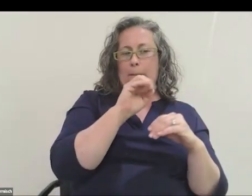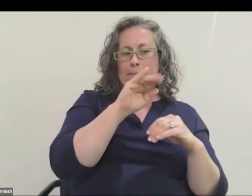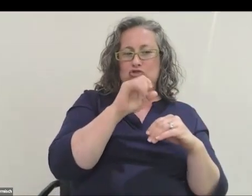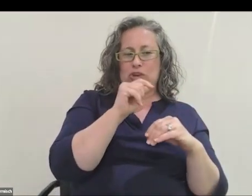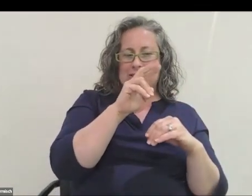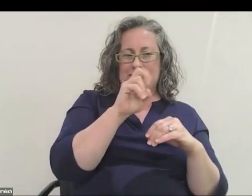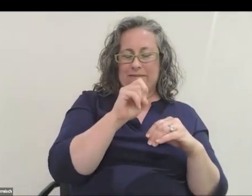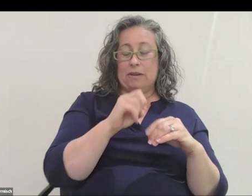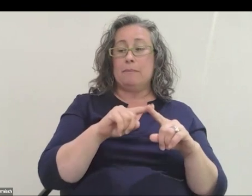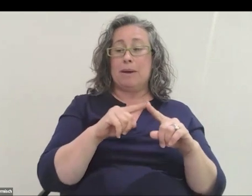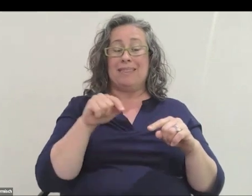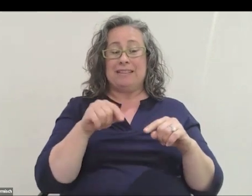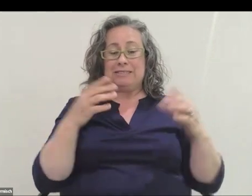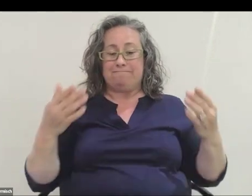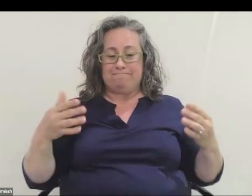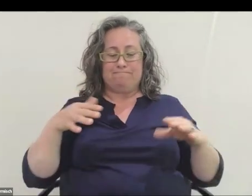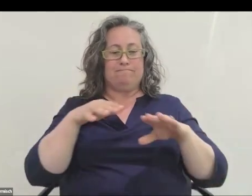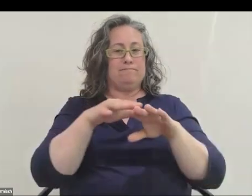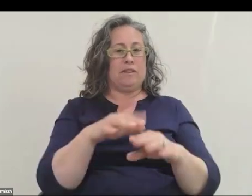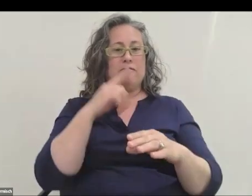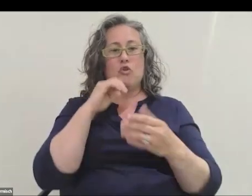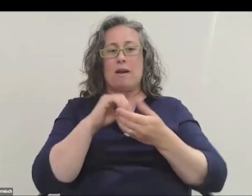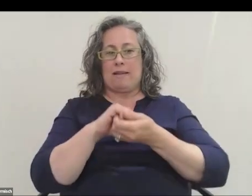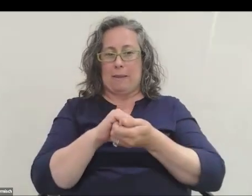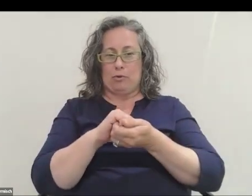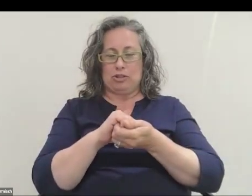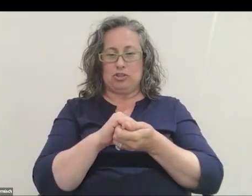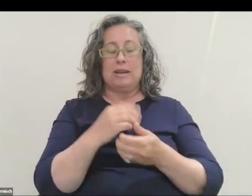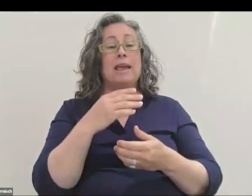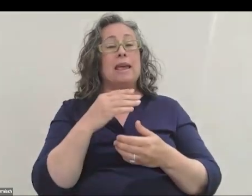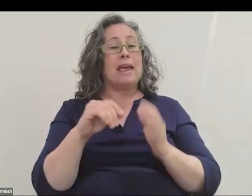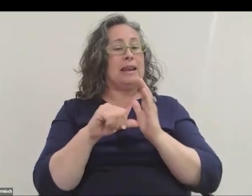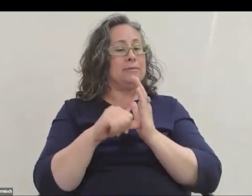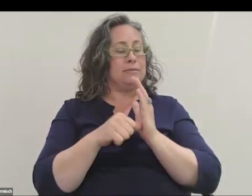whereas in STEAM integration merges art and science for collaboration,